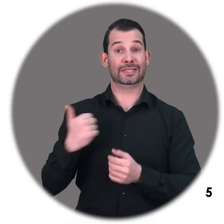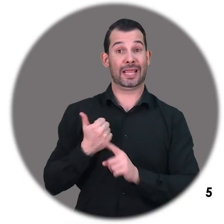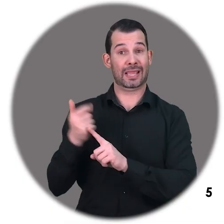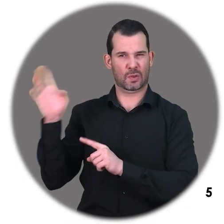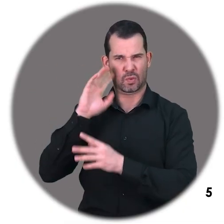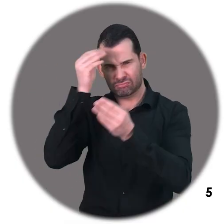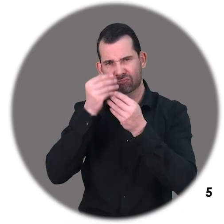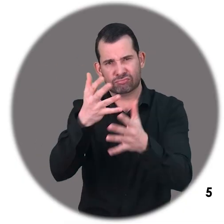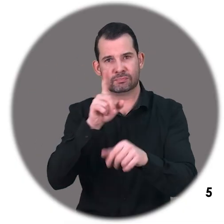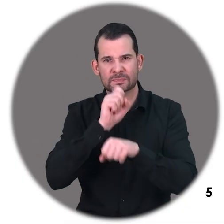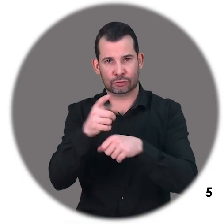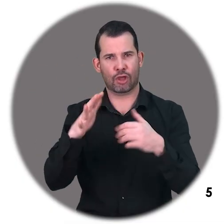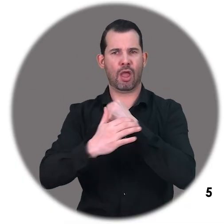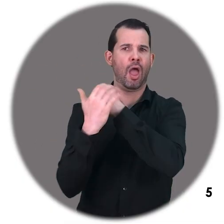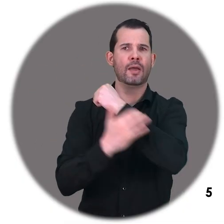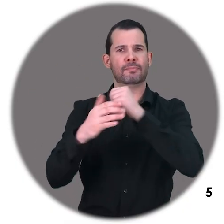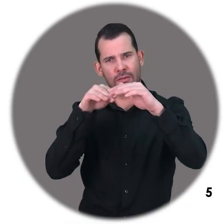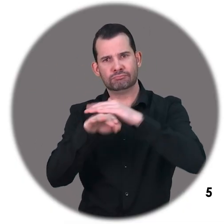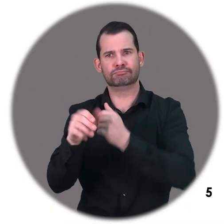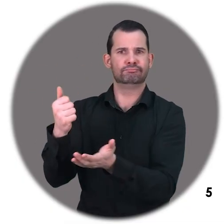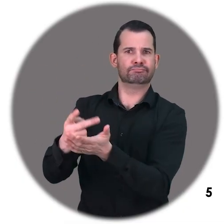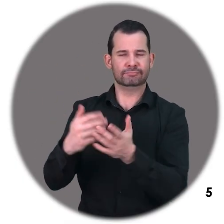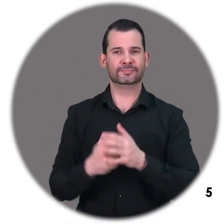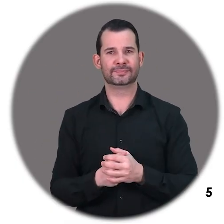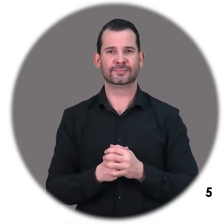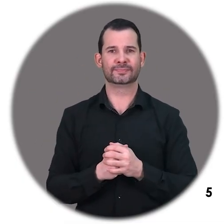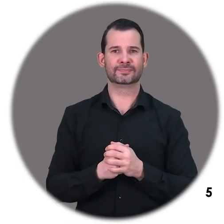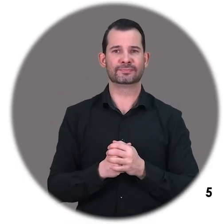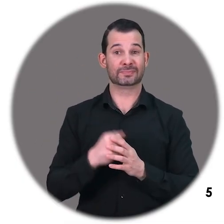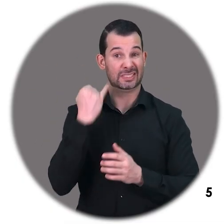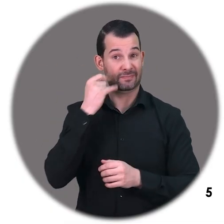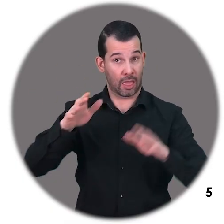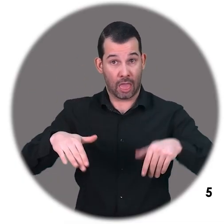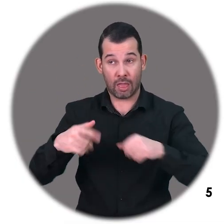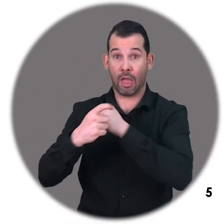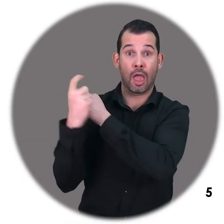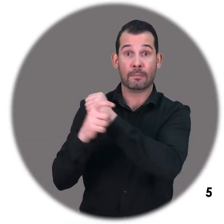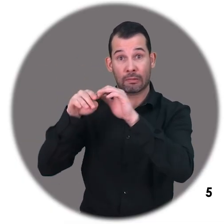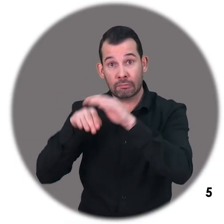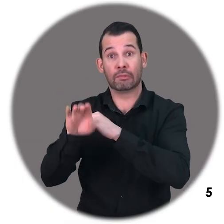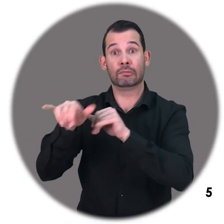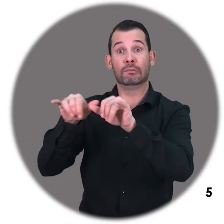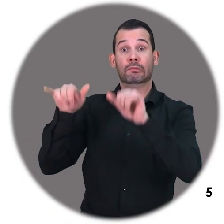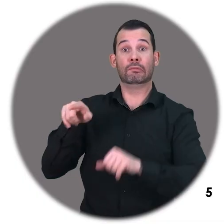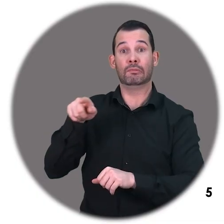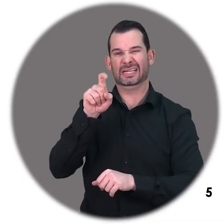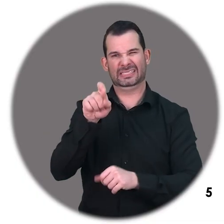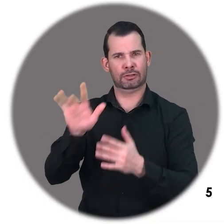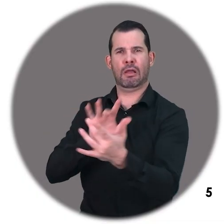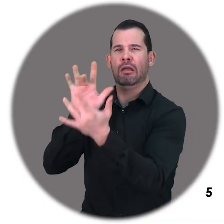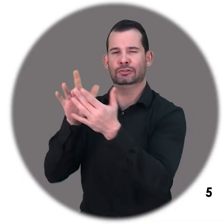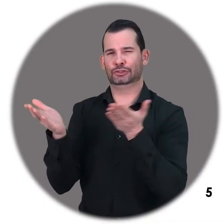Service Canada will let you know if you have been automatically enrolled. If you have not been automatically enrolled,